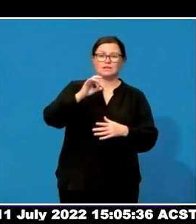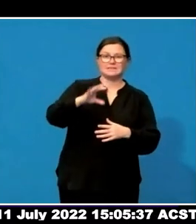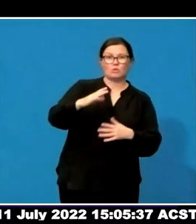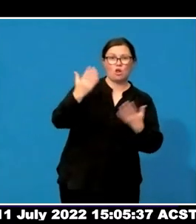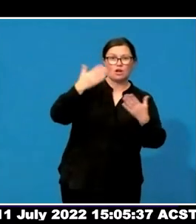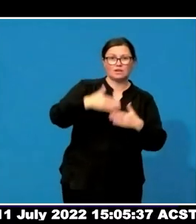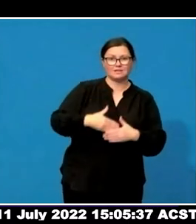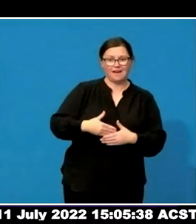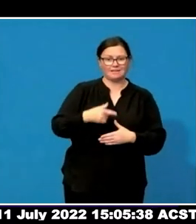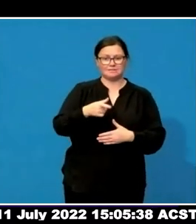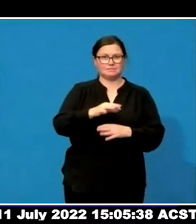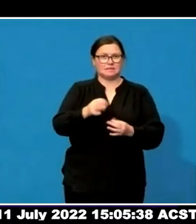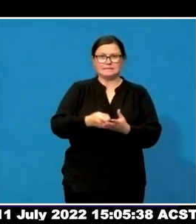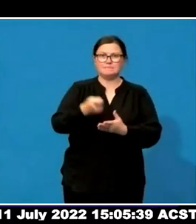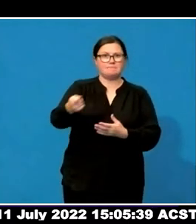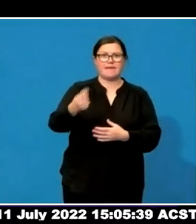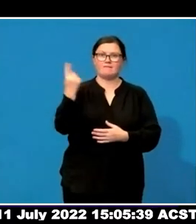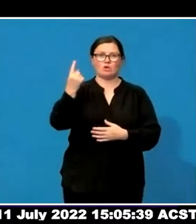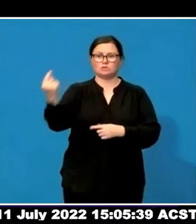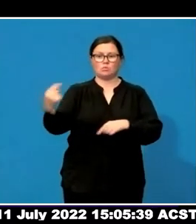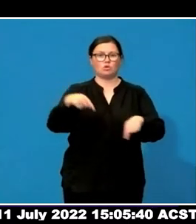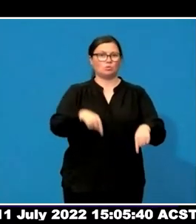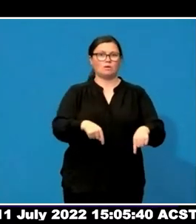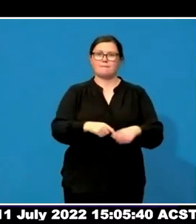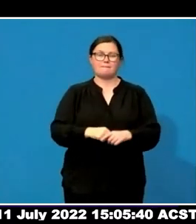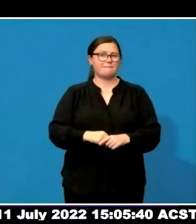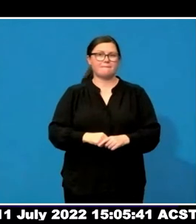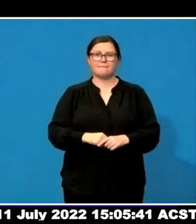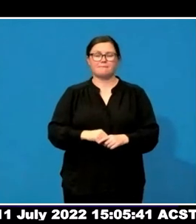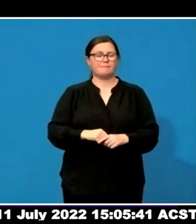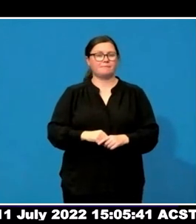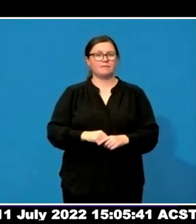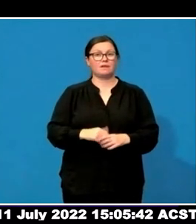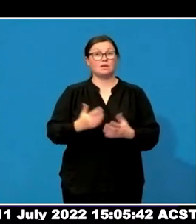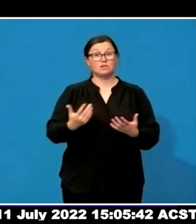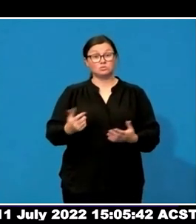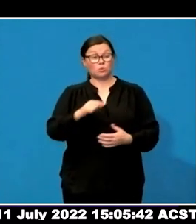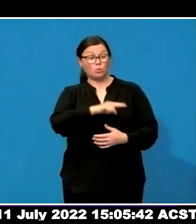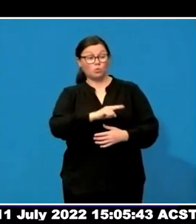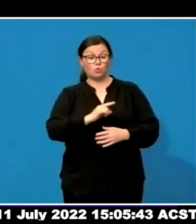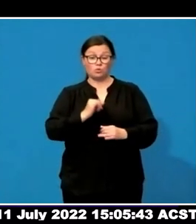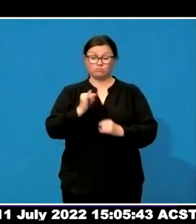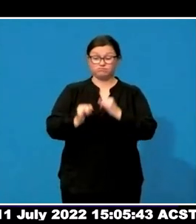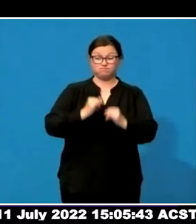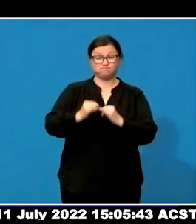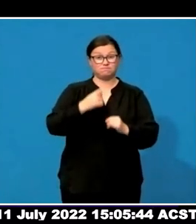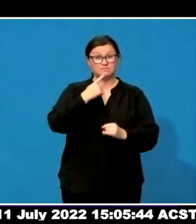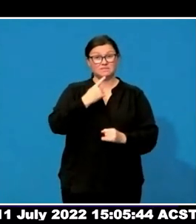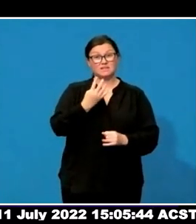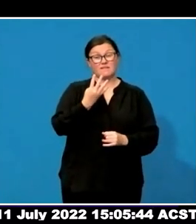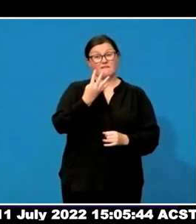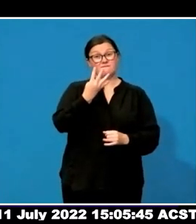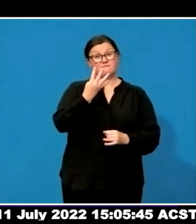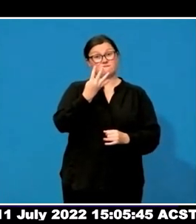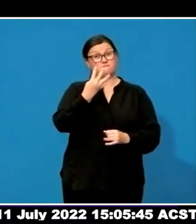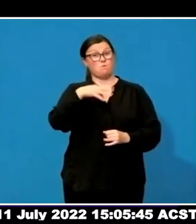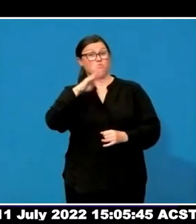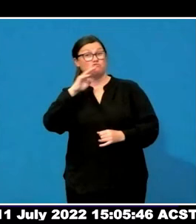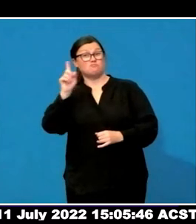So that your criticism is essentially that the $407,000 isn't enough to provide